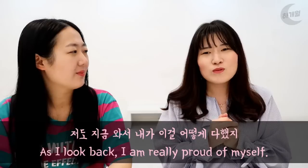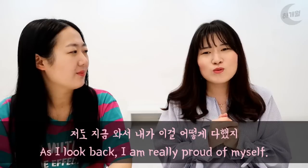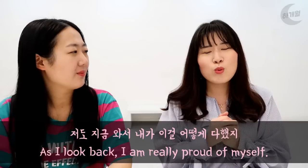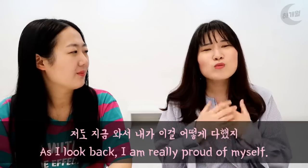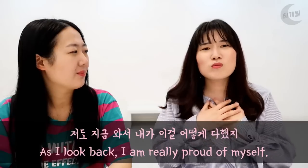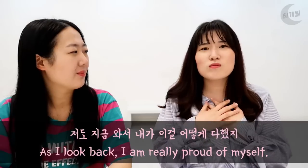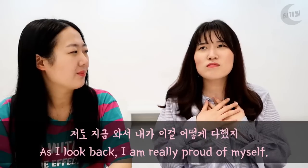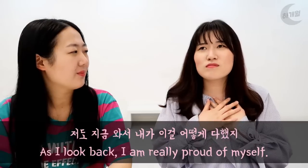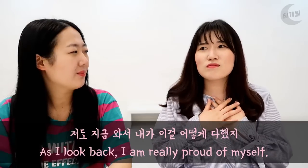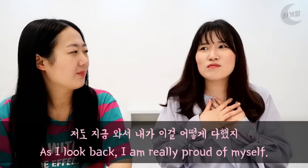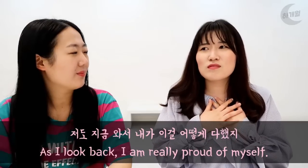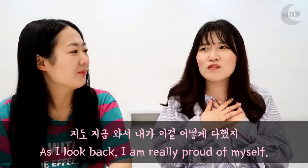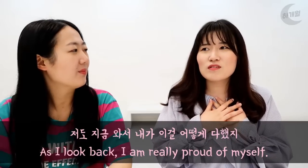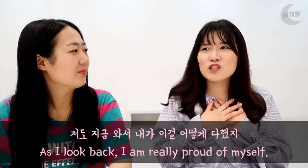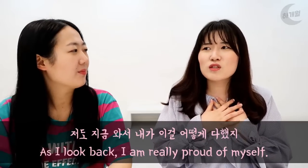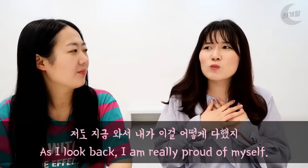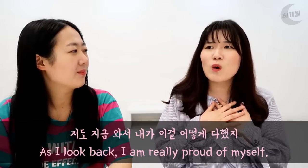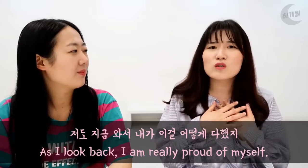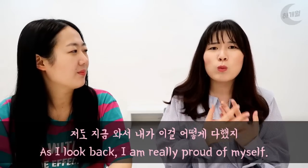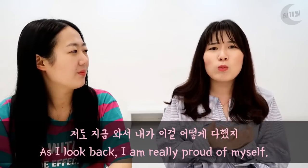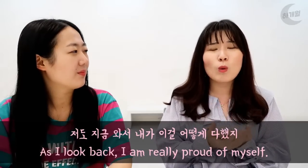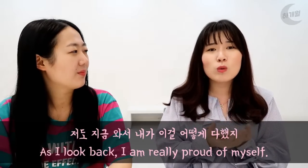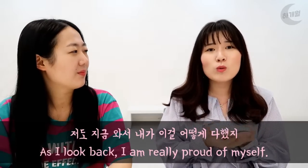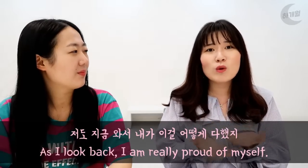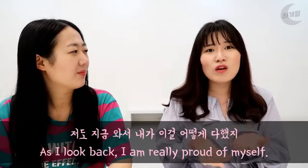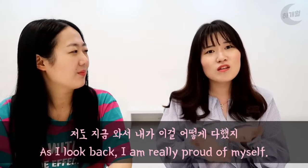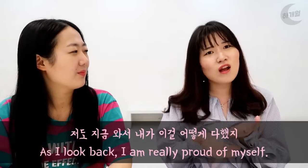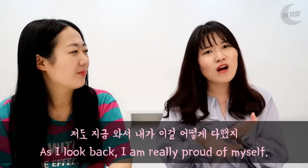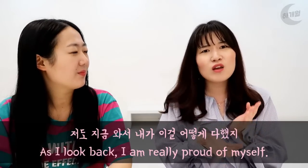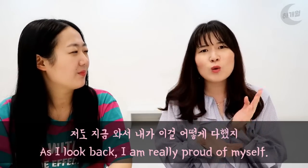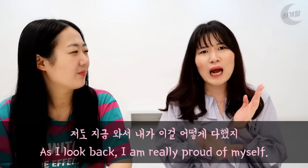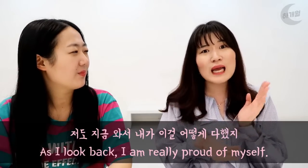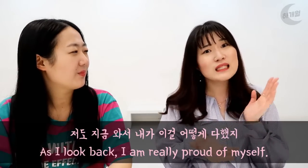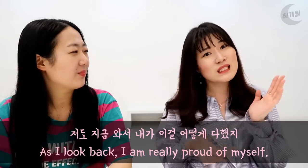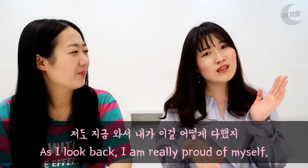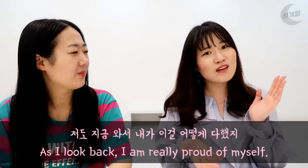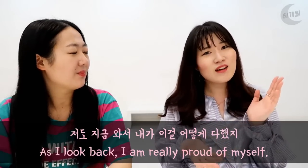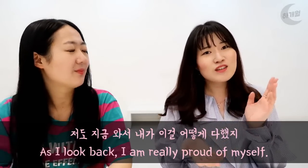As I look back, I am really proud of myself.